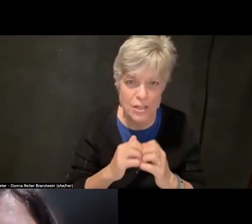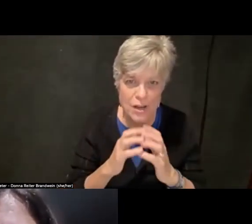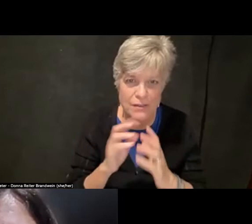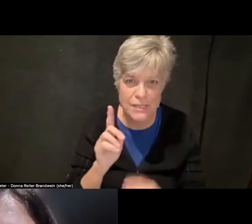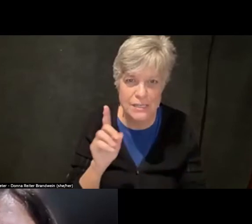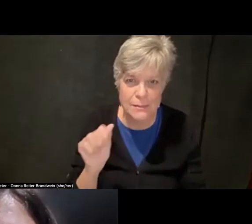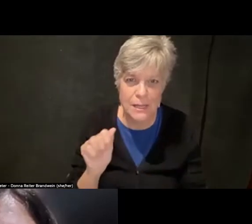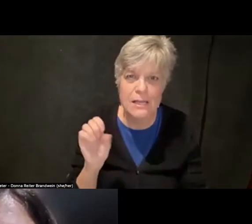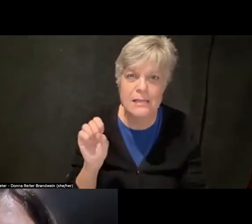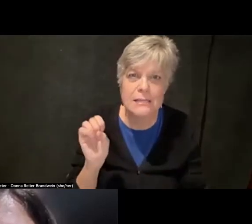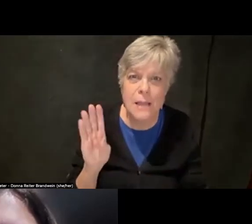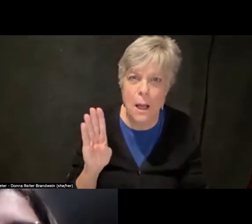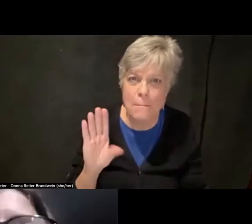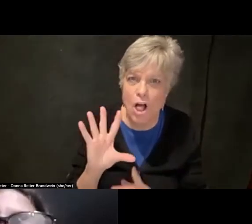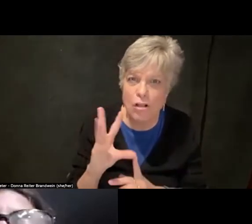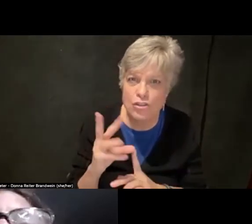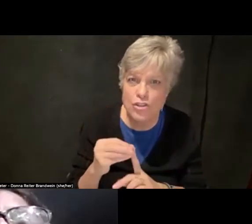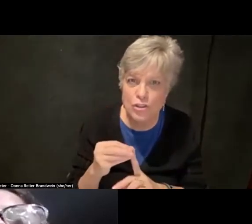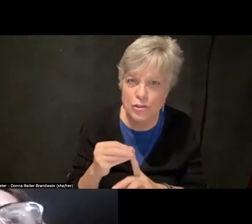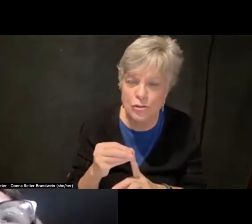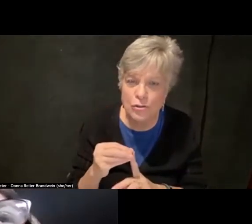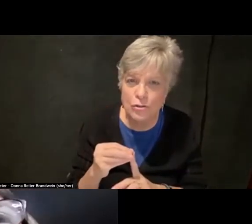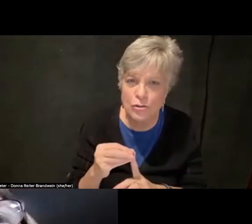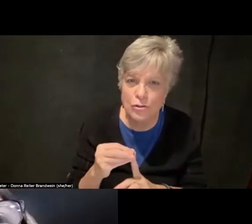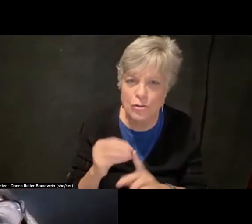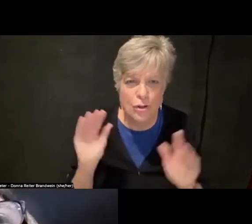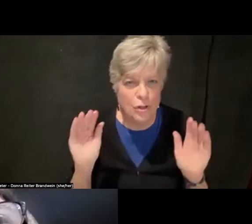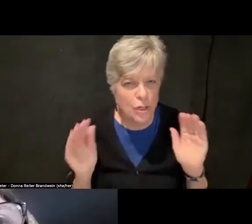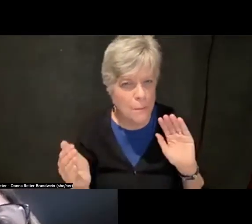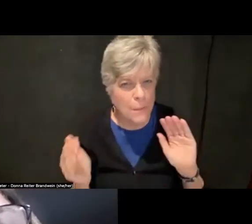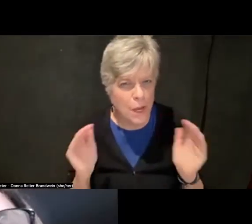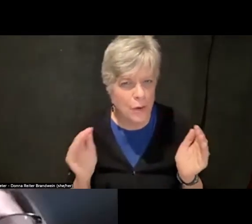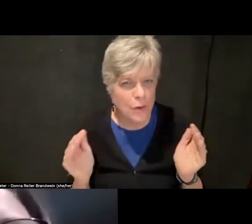and comparing that maybe a little bit to the institutional culture.